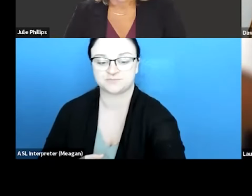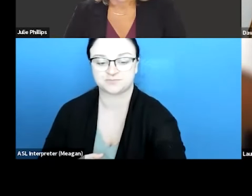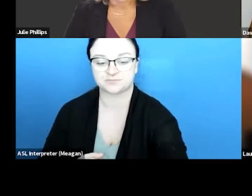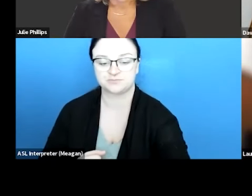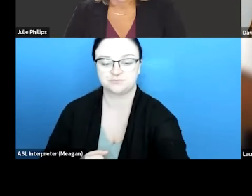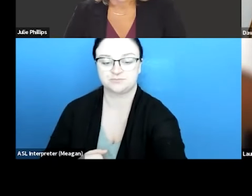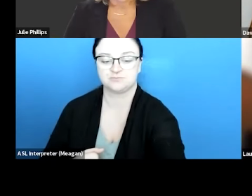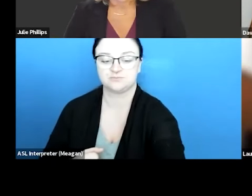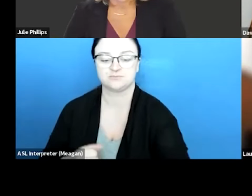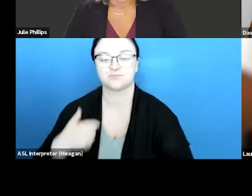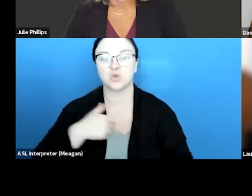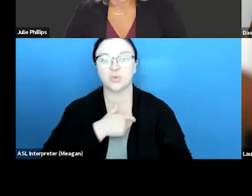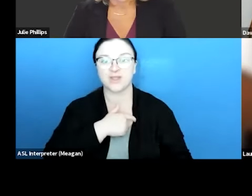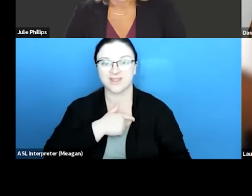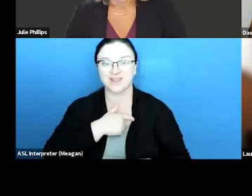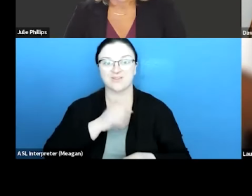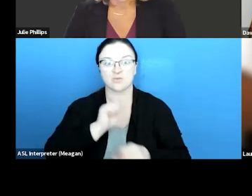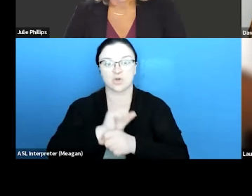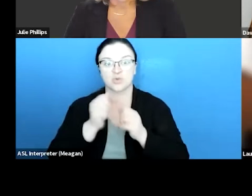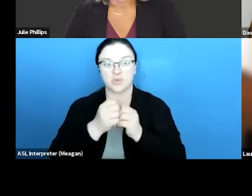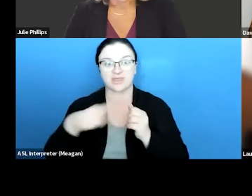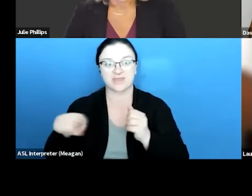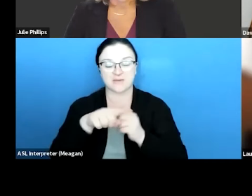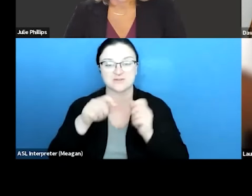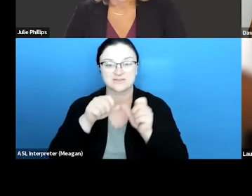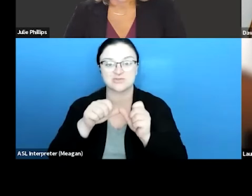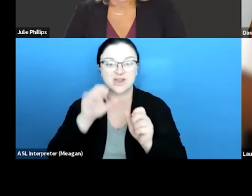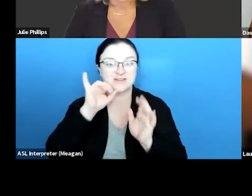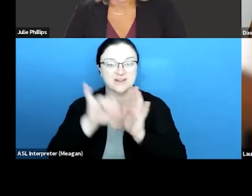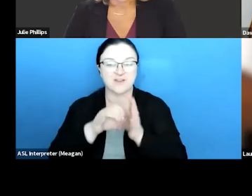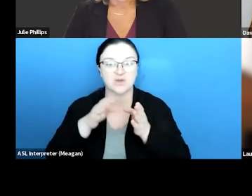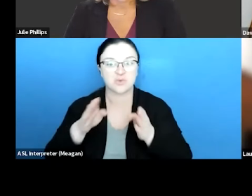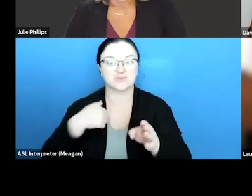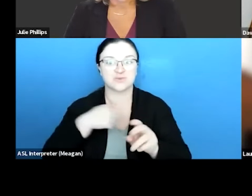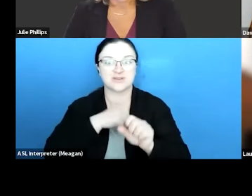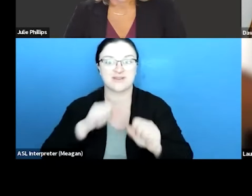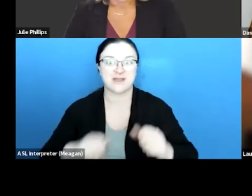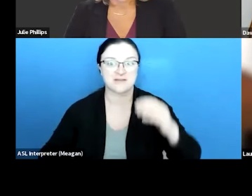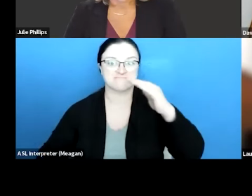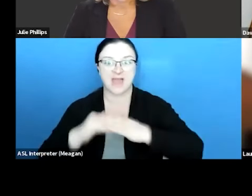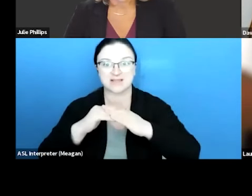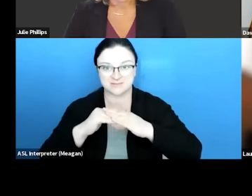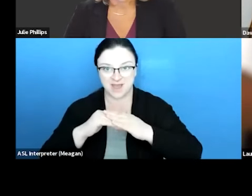and we've worked with them to continually identify ways to maximize safety for the staff,